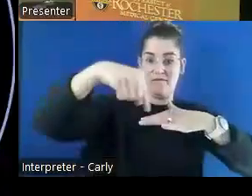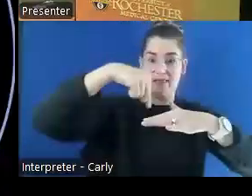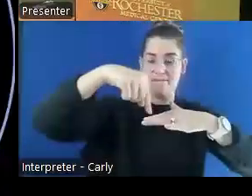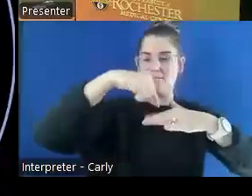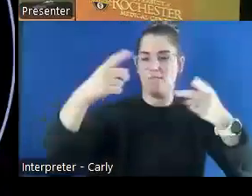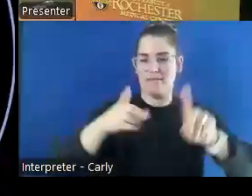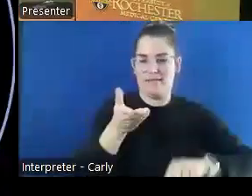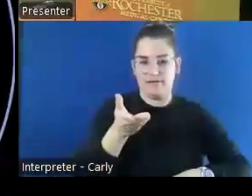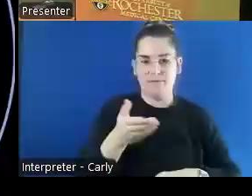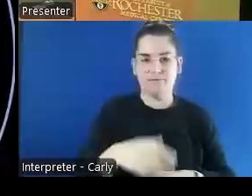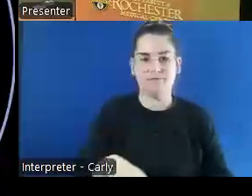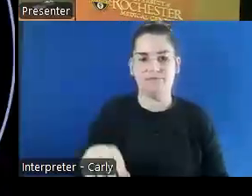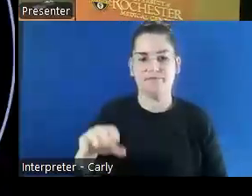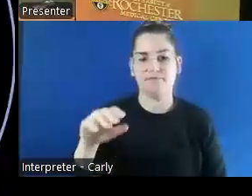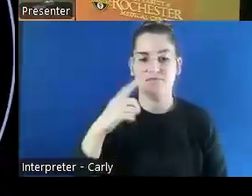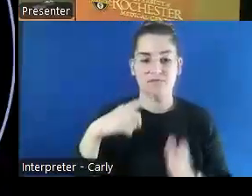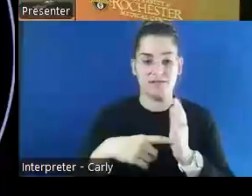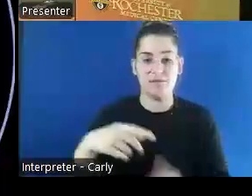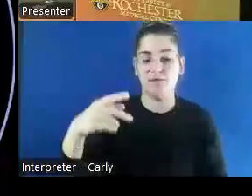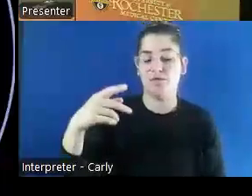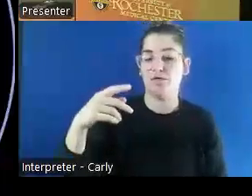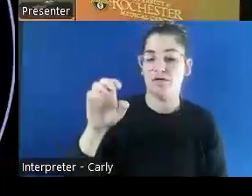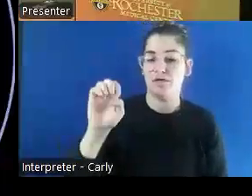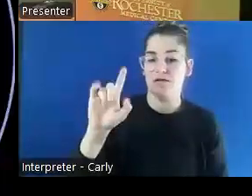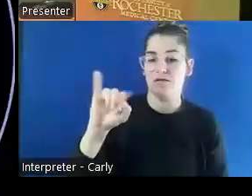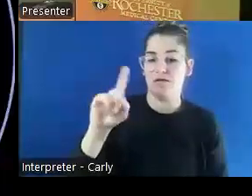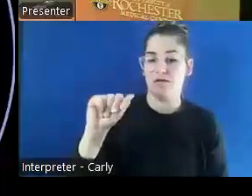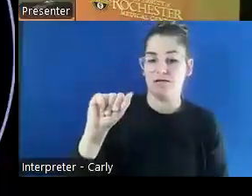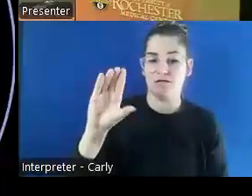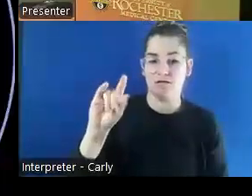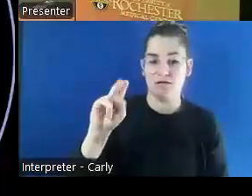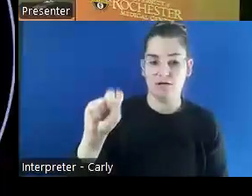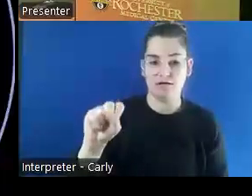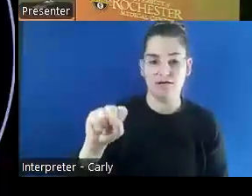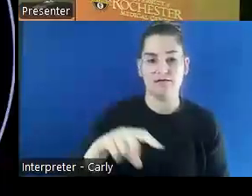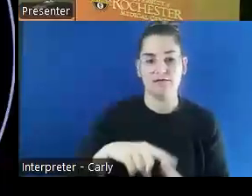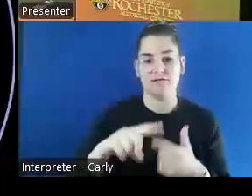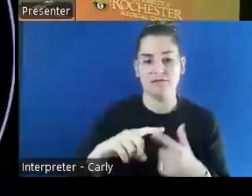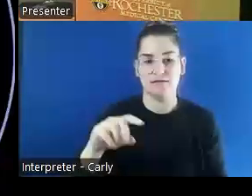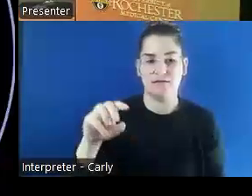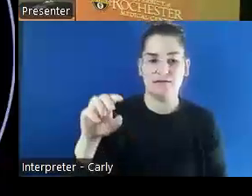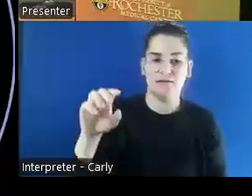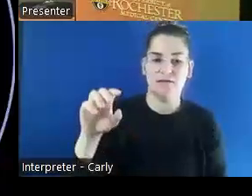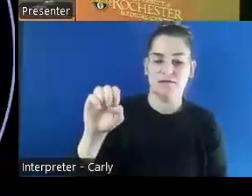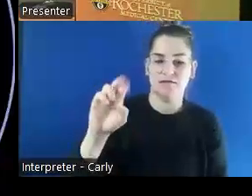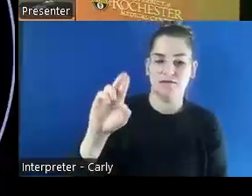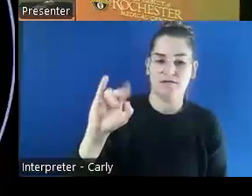Eliza Pope Collins Alex W and Eric Boba who work on the on the inpatient side primarily um and Dr